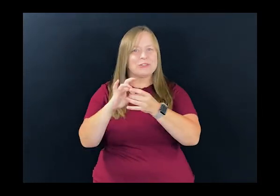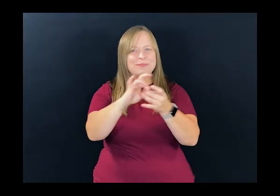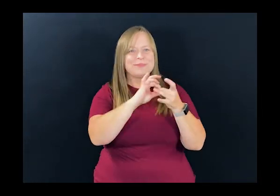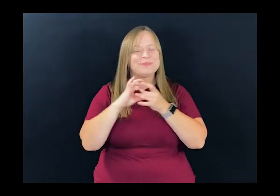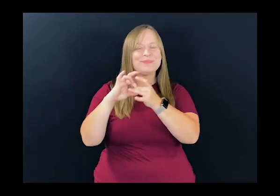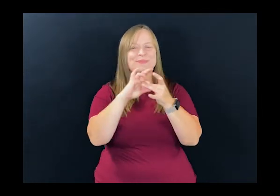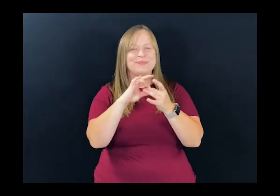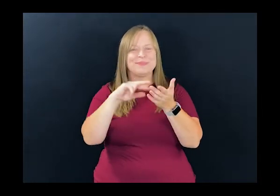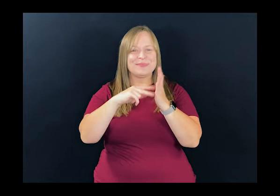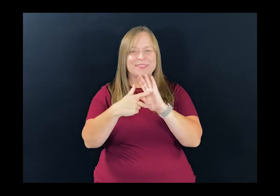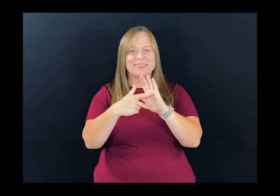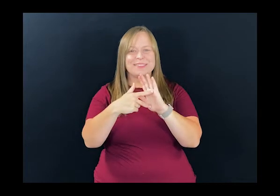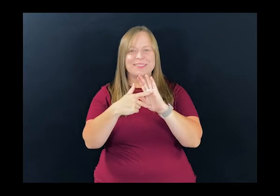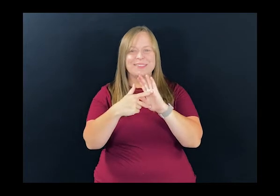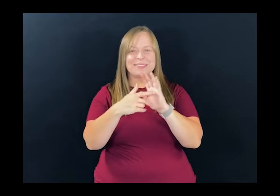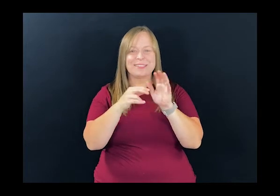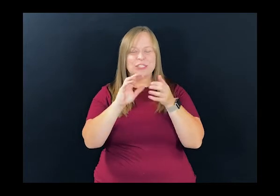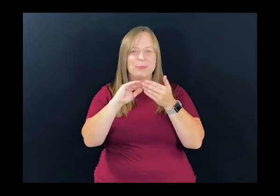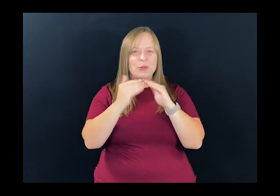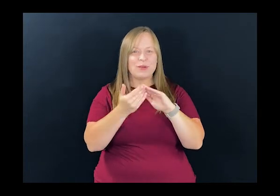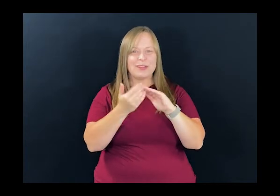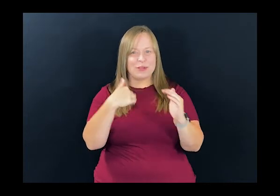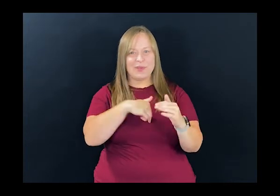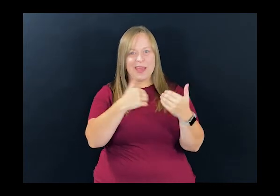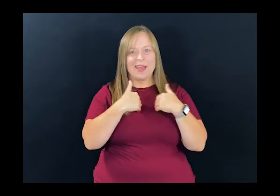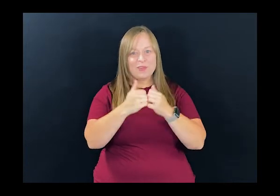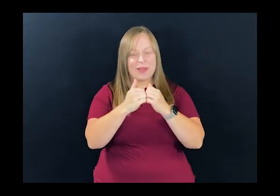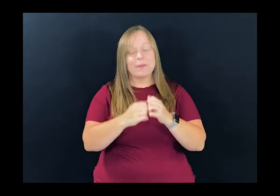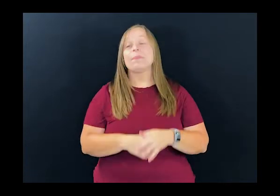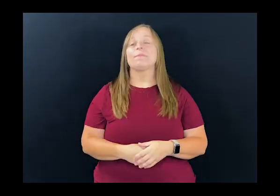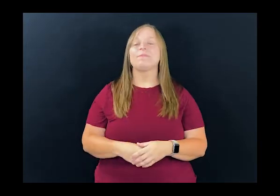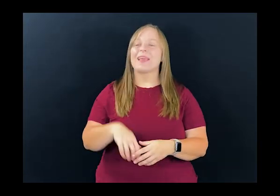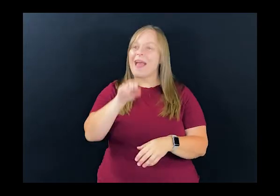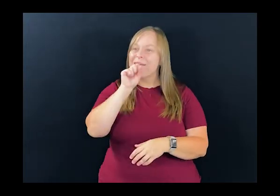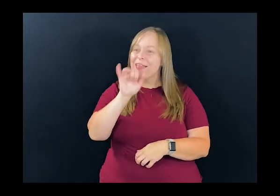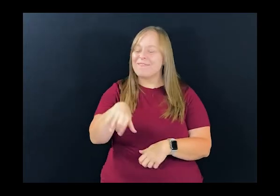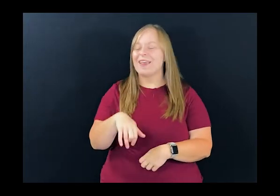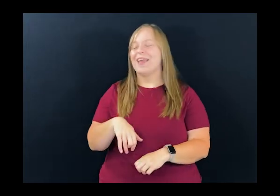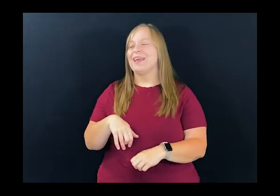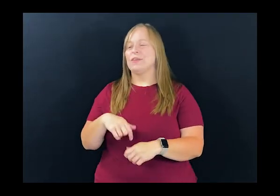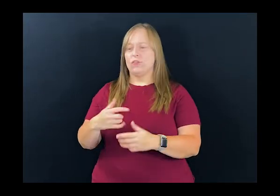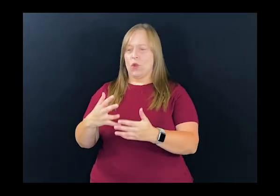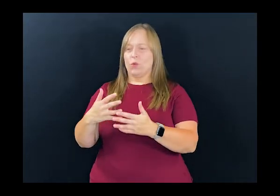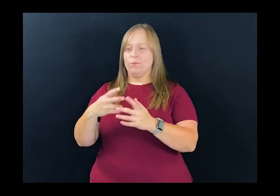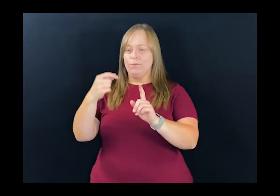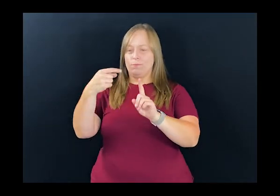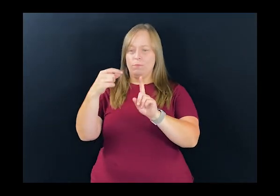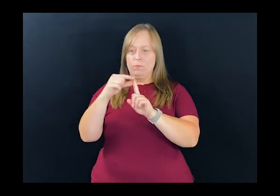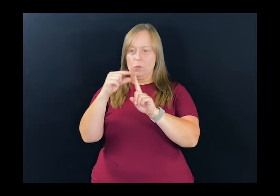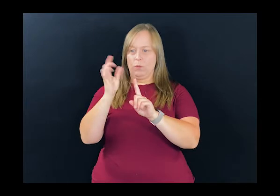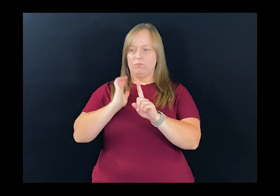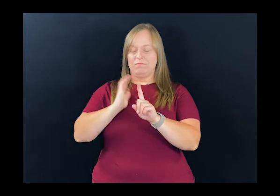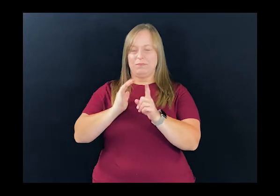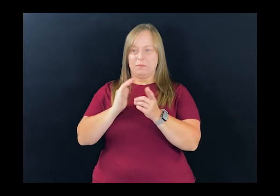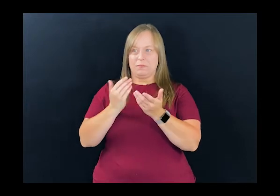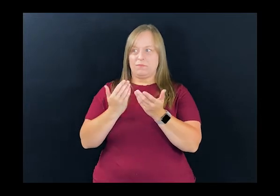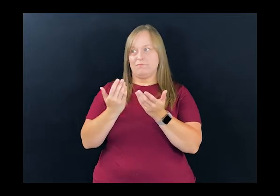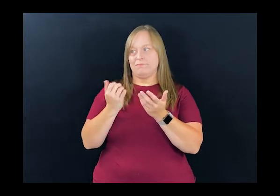and because the sisters signifies the community that we have. [Katrin] And I love that. So, we're taking a word that oftentimes